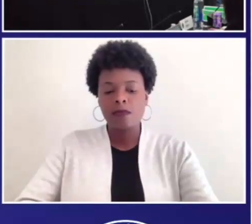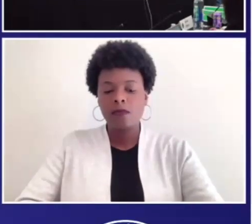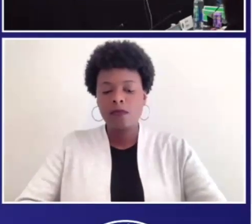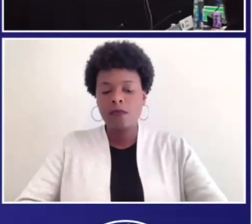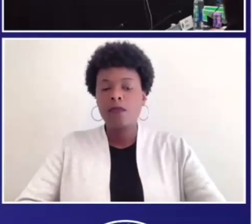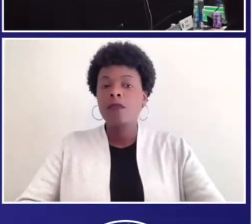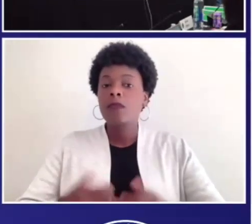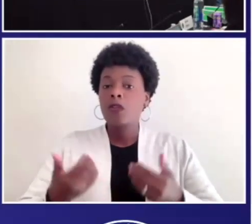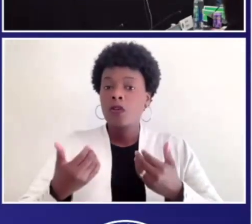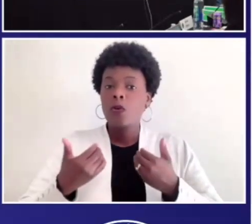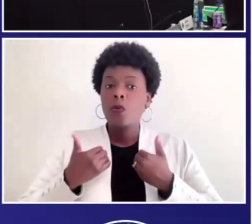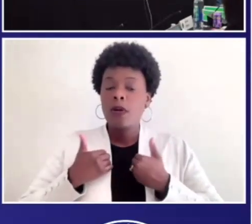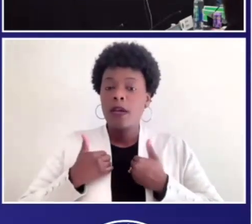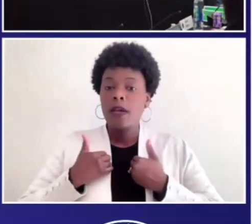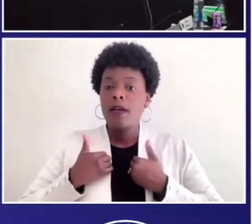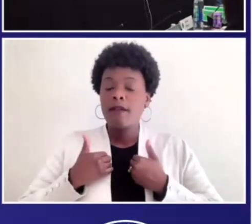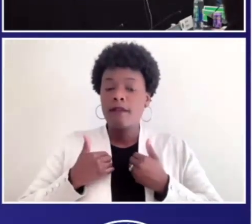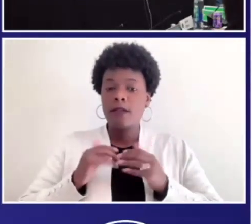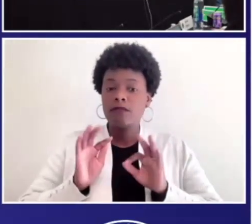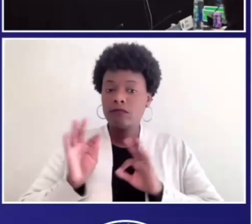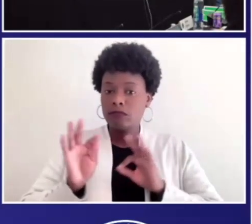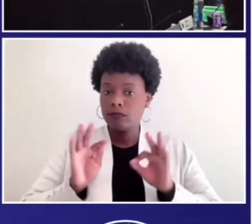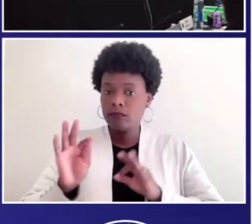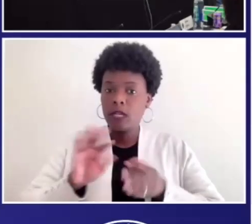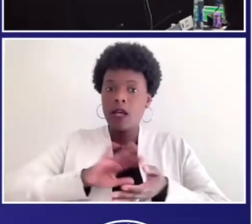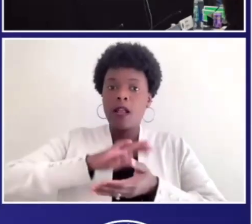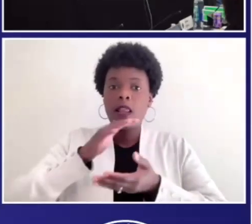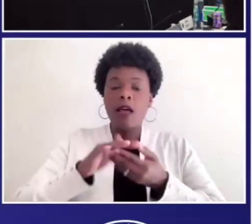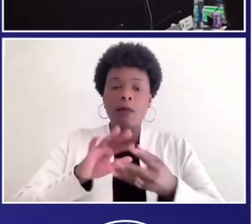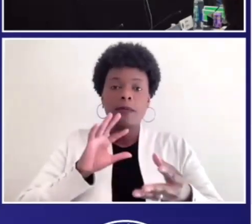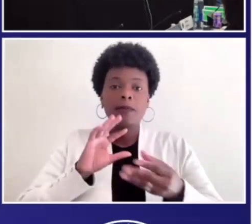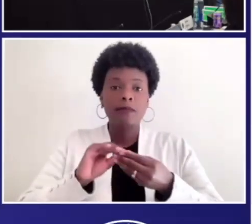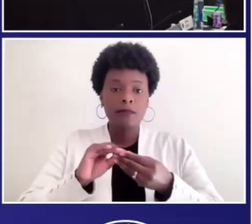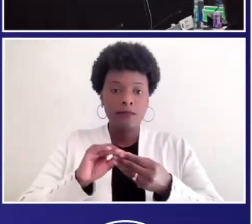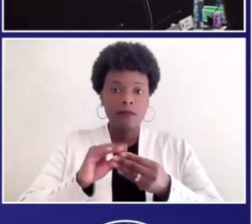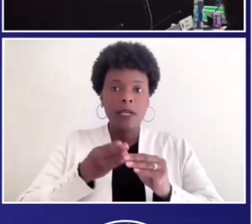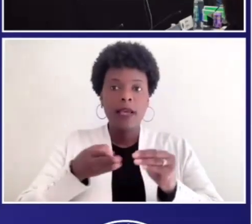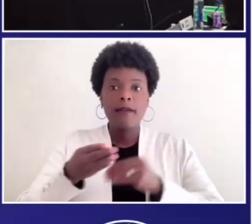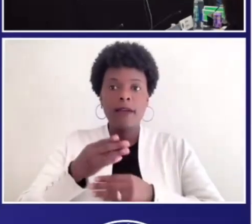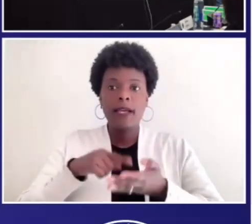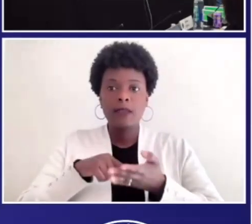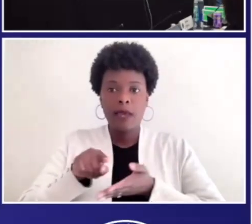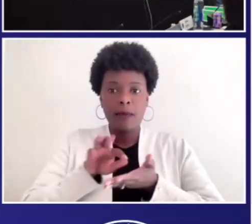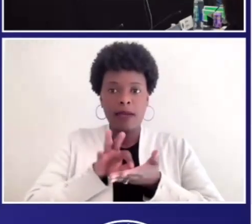we have qualified that a lump sum advance payment would count. So we've kind of answered --